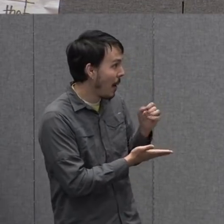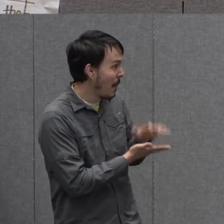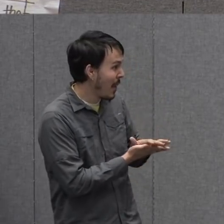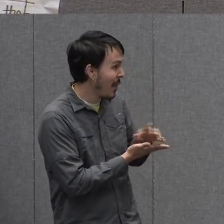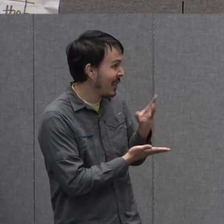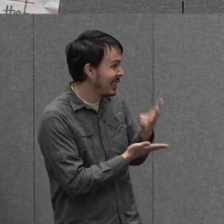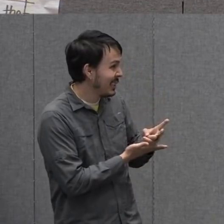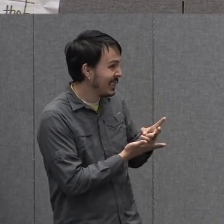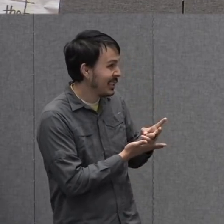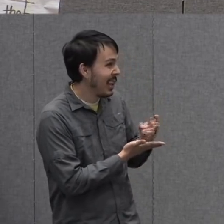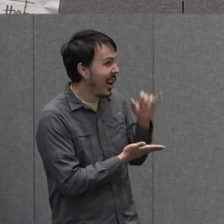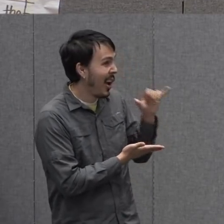Paper covers rock.